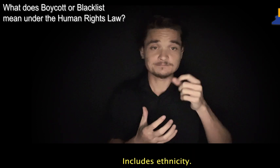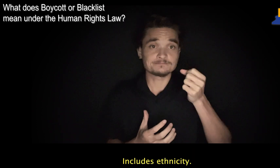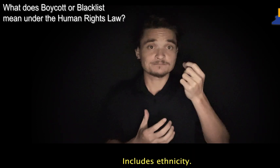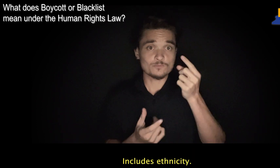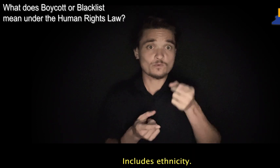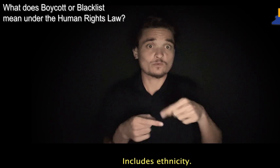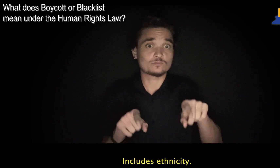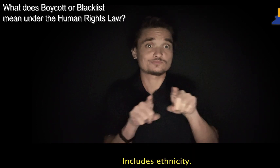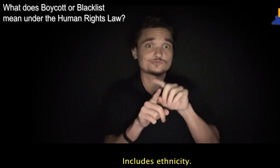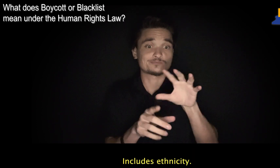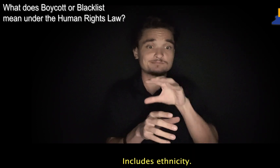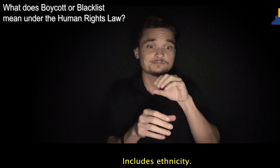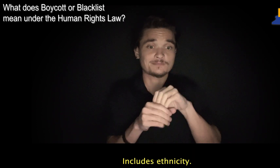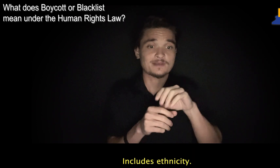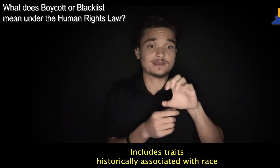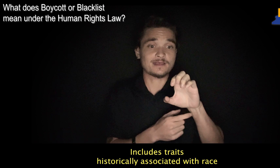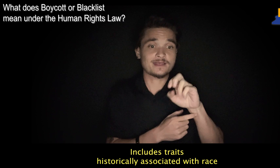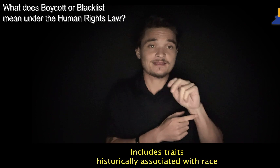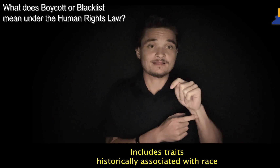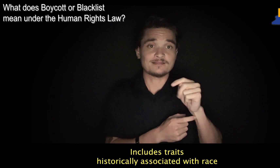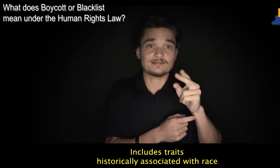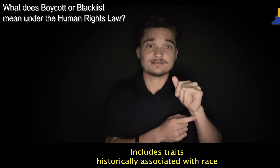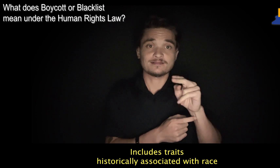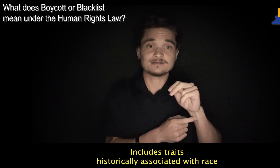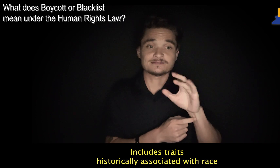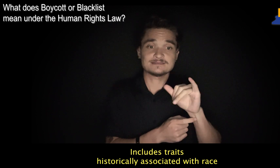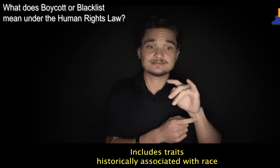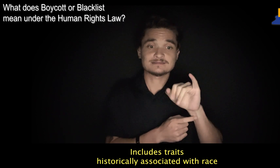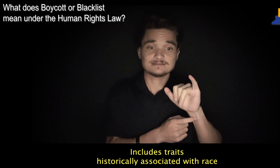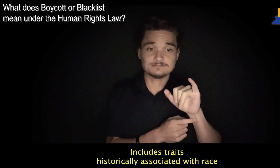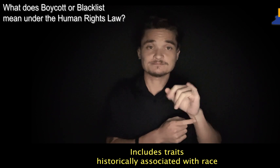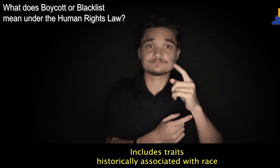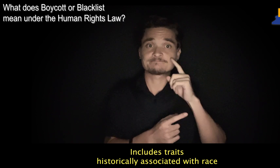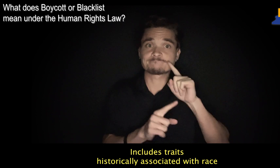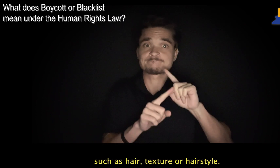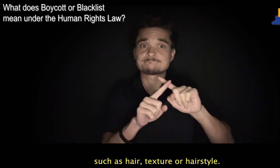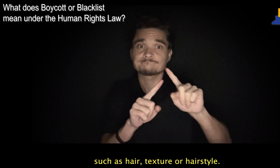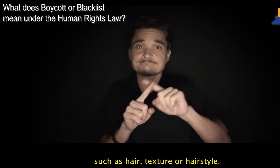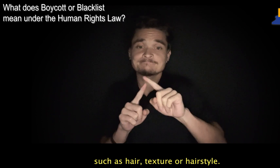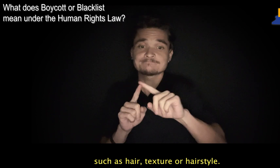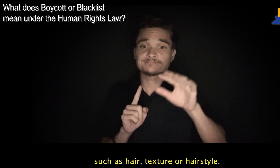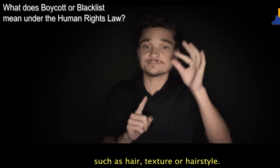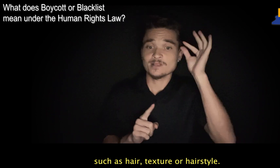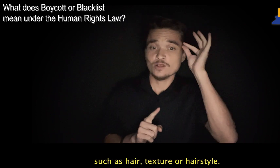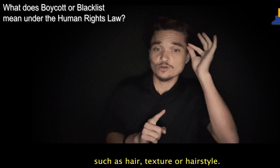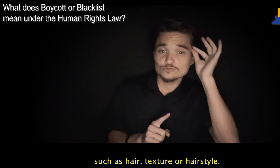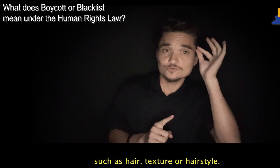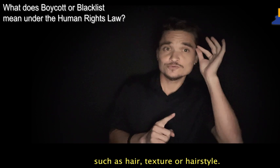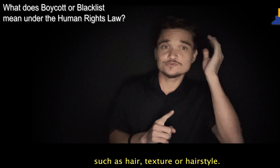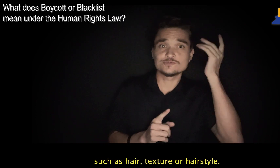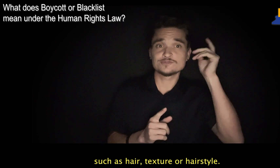Includes ethnicity. Includes traits historically associated with race such as hair, texture or hairstyle.